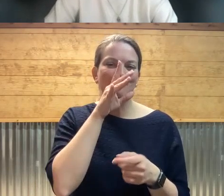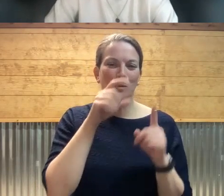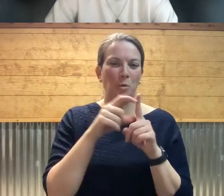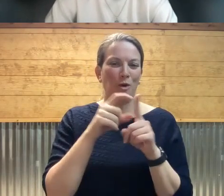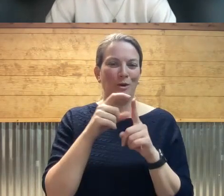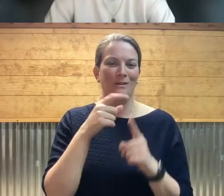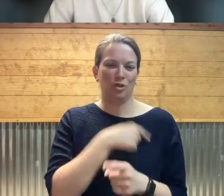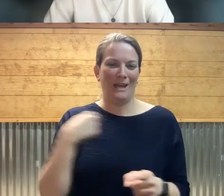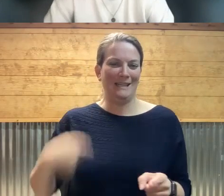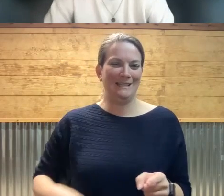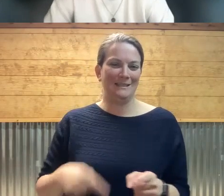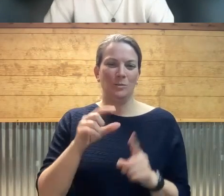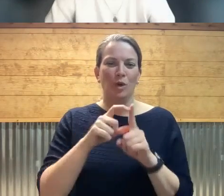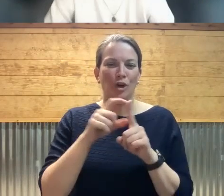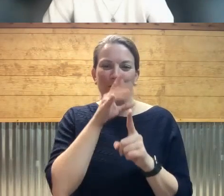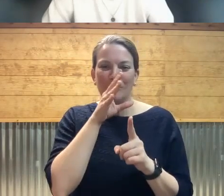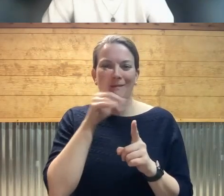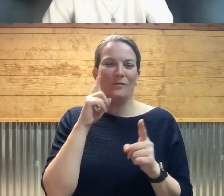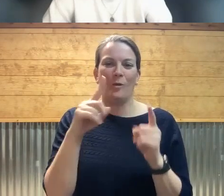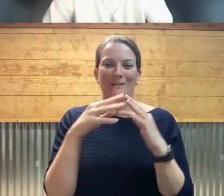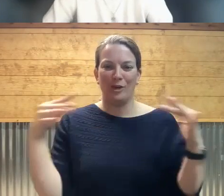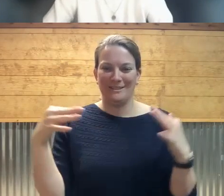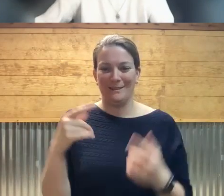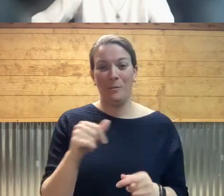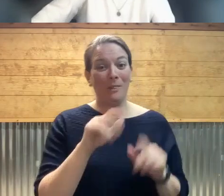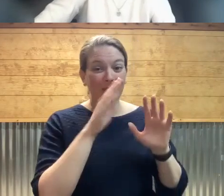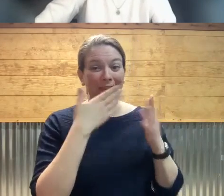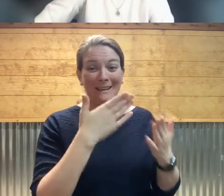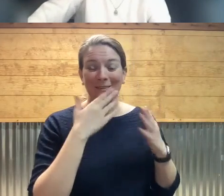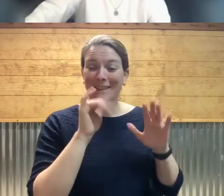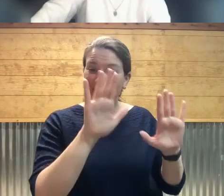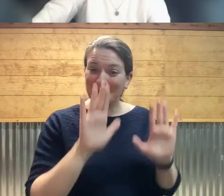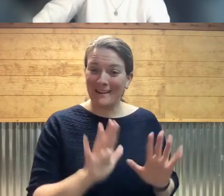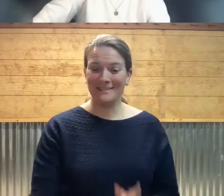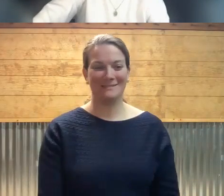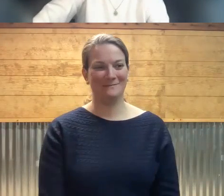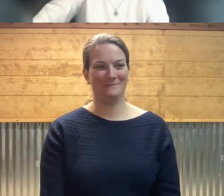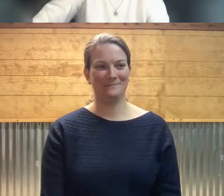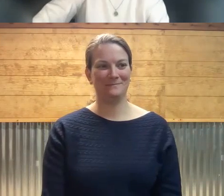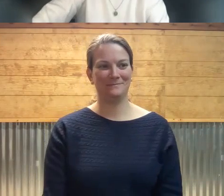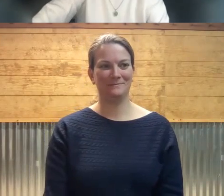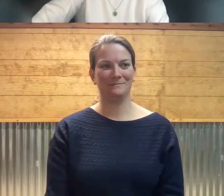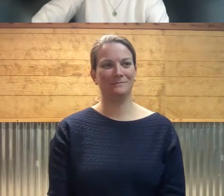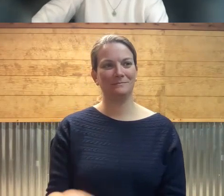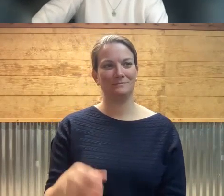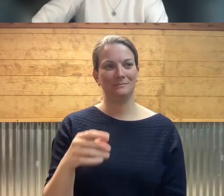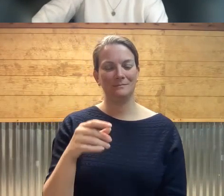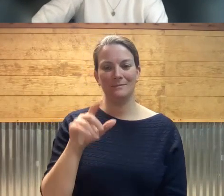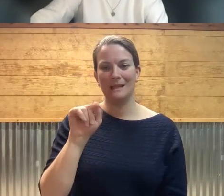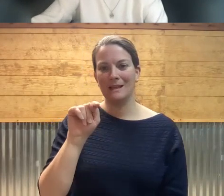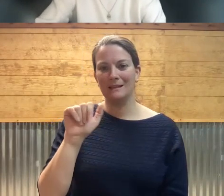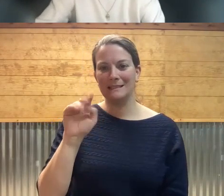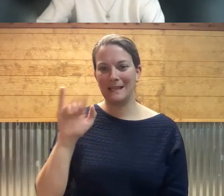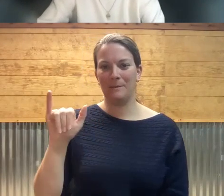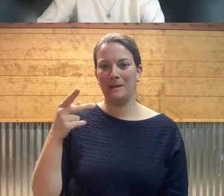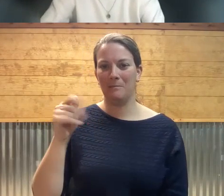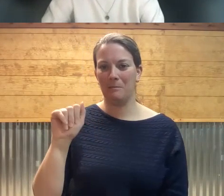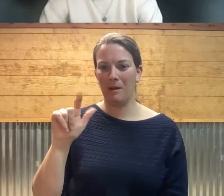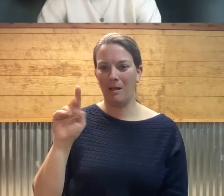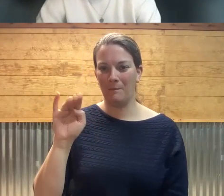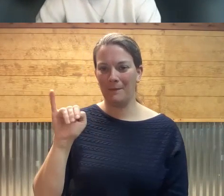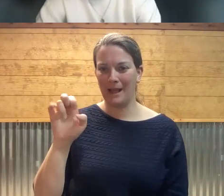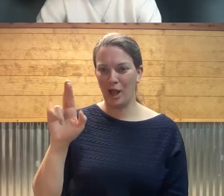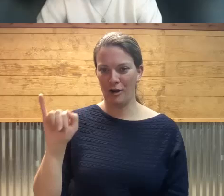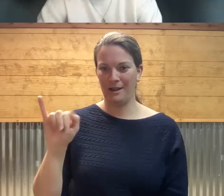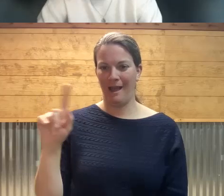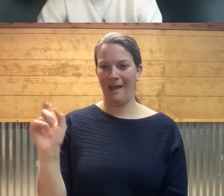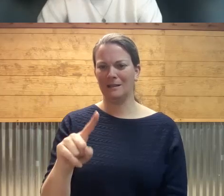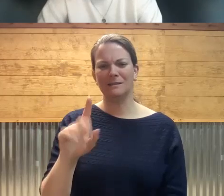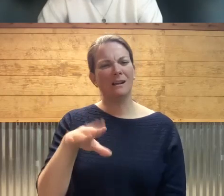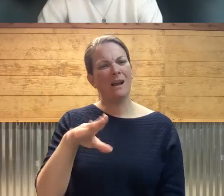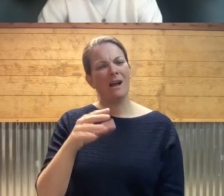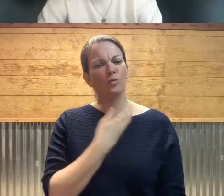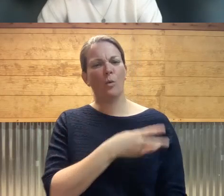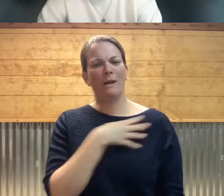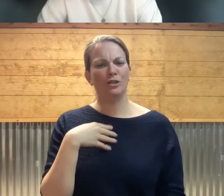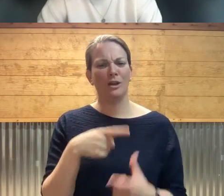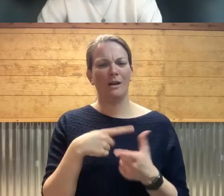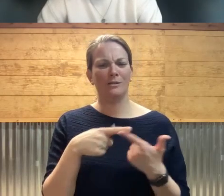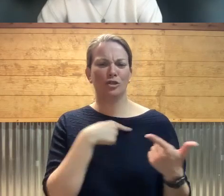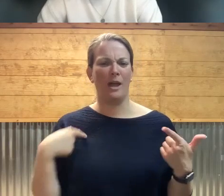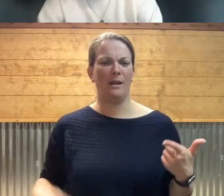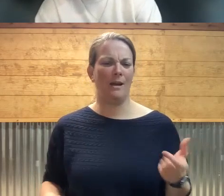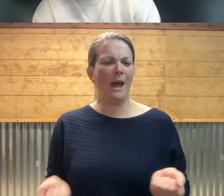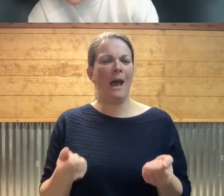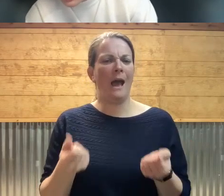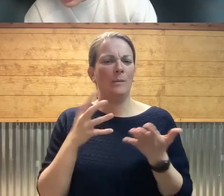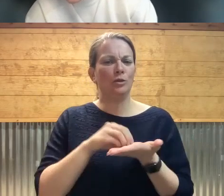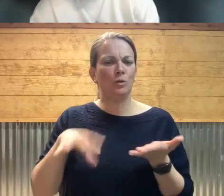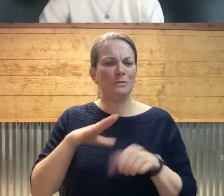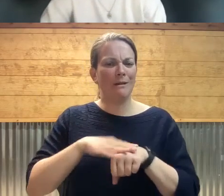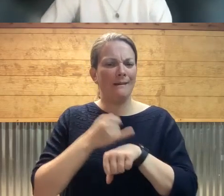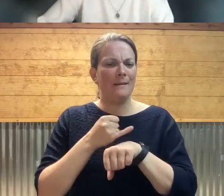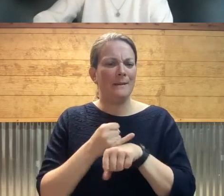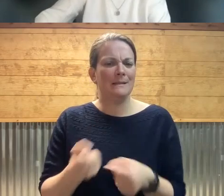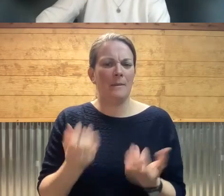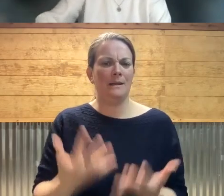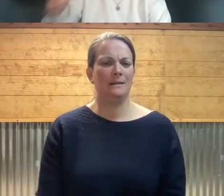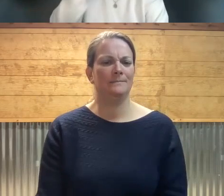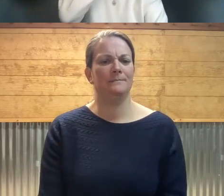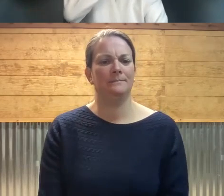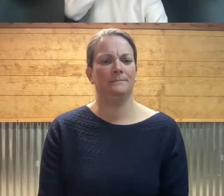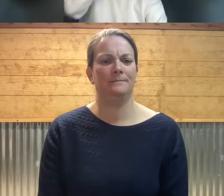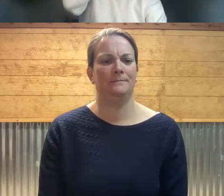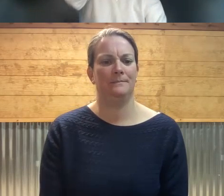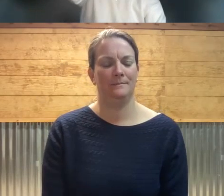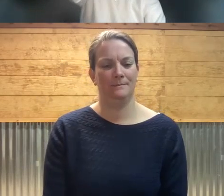Thank you. that's amazing. We have another question in the chat Tammy Pillary has asked how many students are on your campus in Croatia and in China so in sogative right now we have about 600